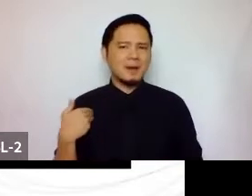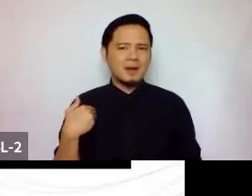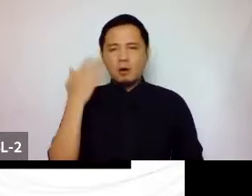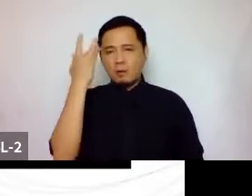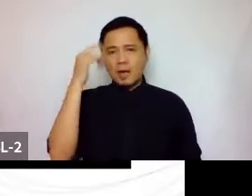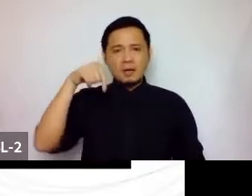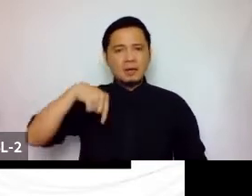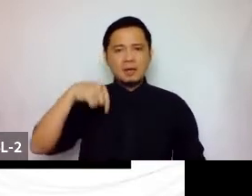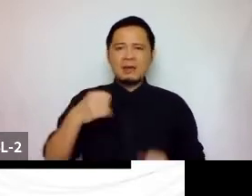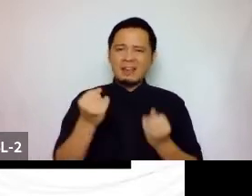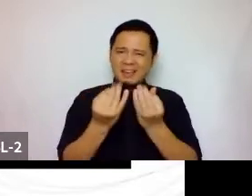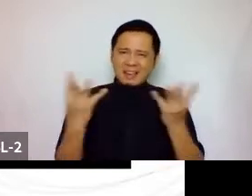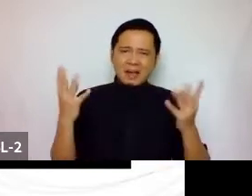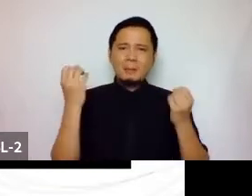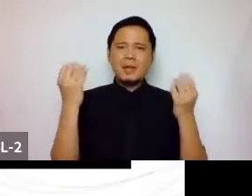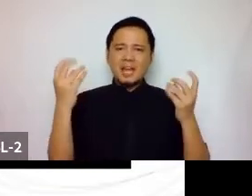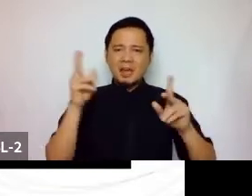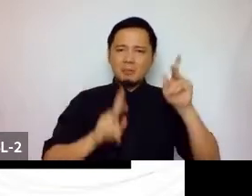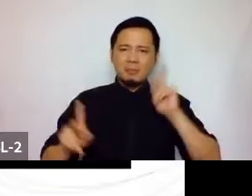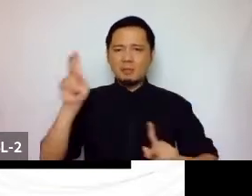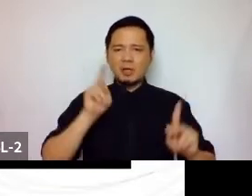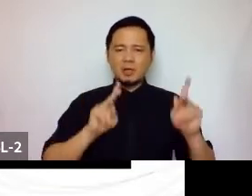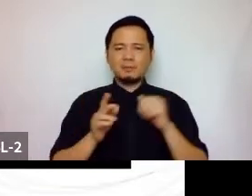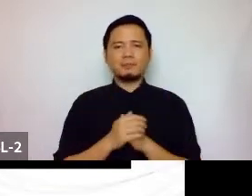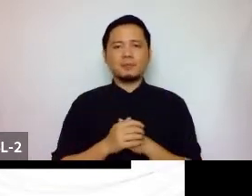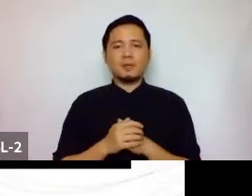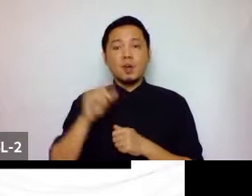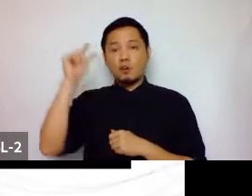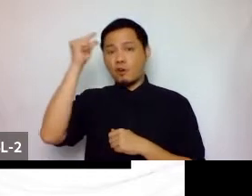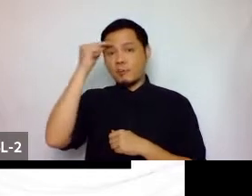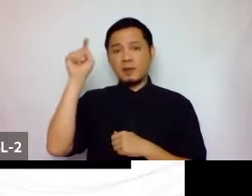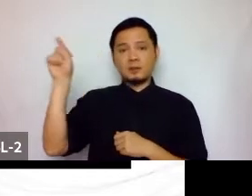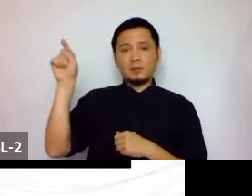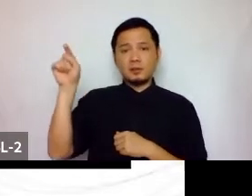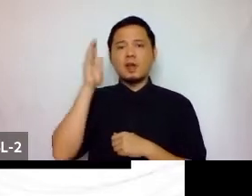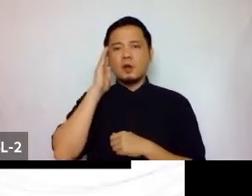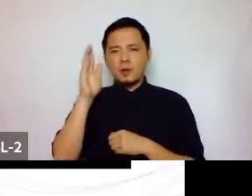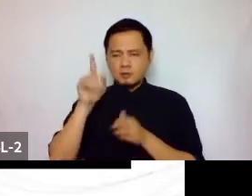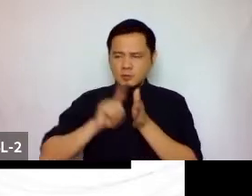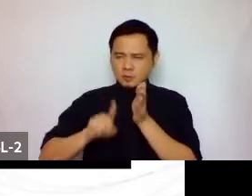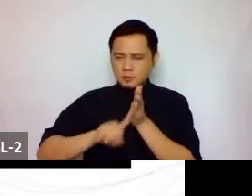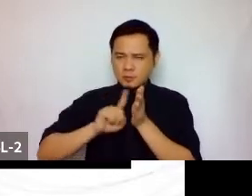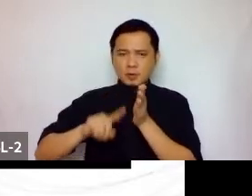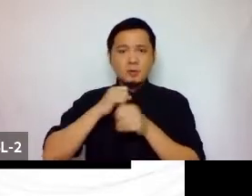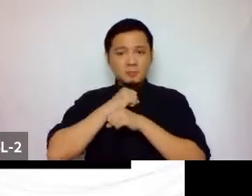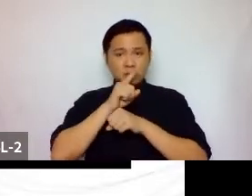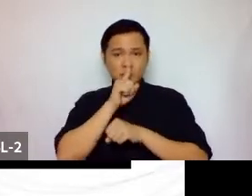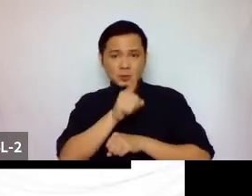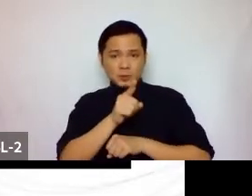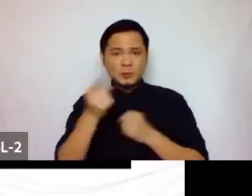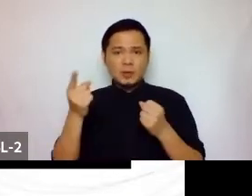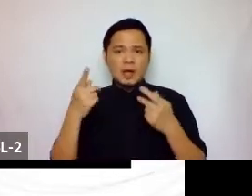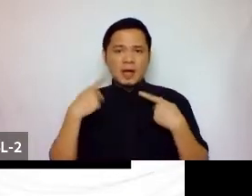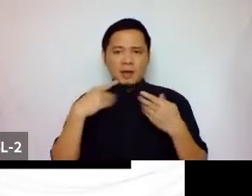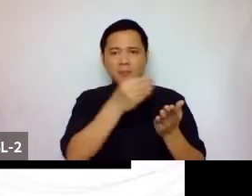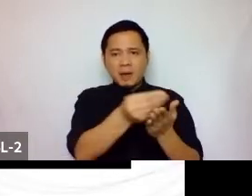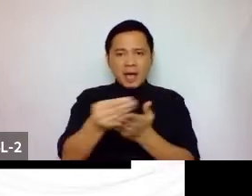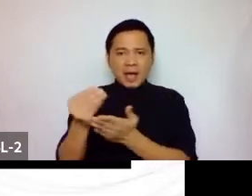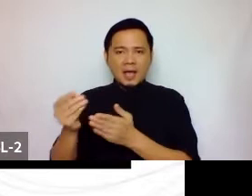This is why the government thought of buying portfolios or different brands.